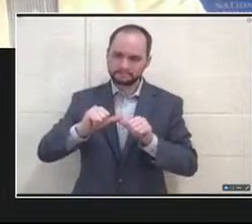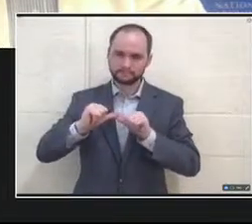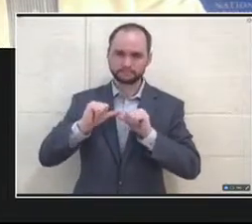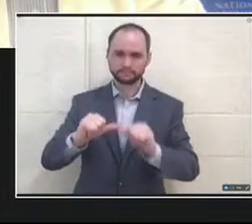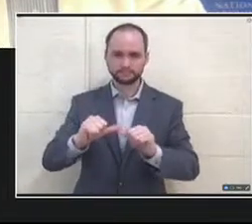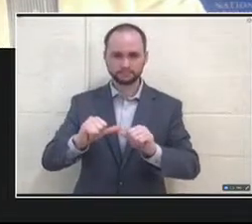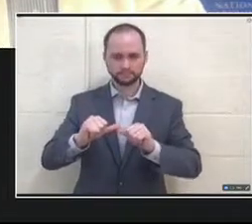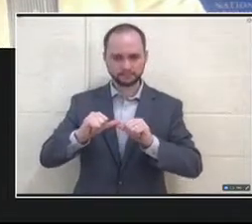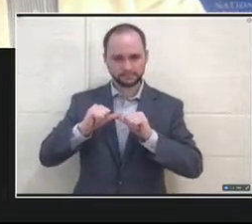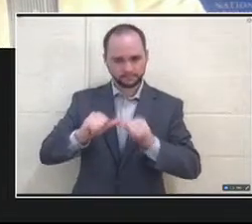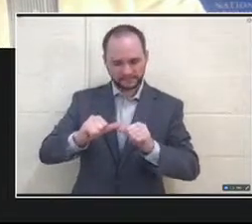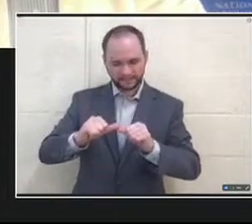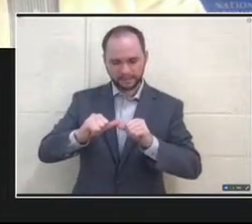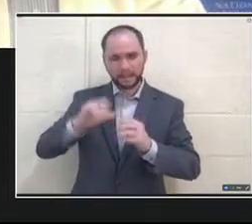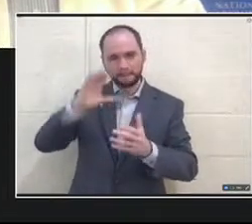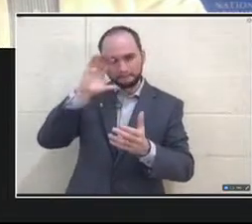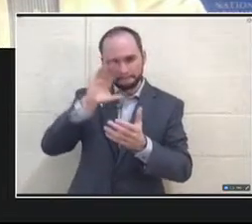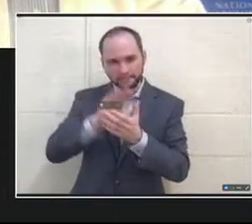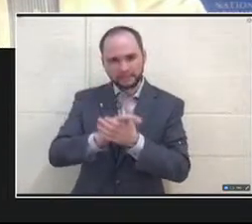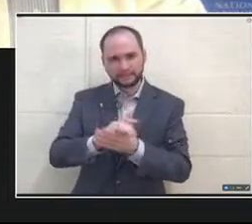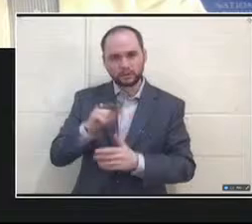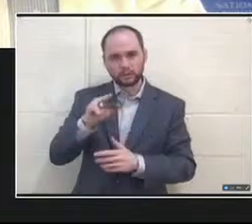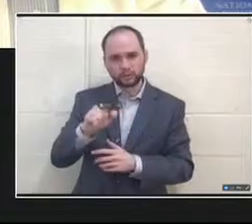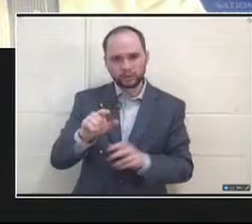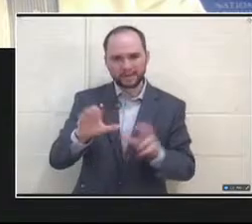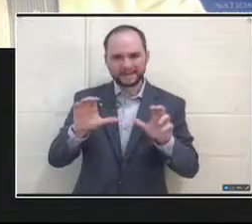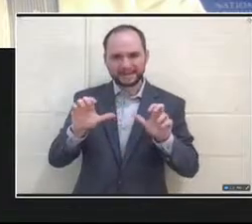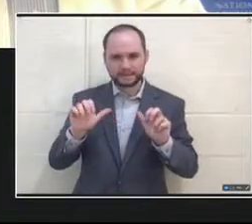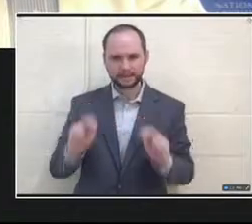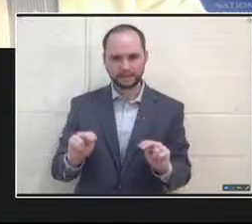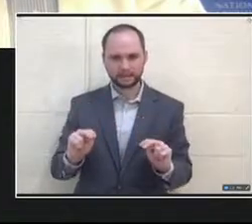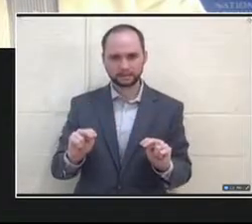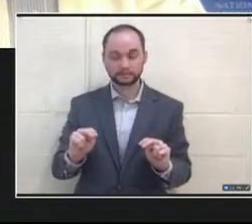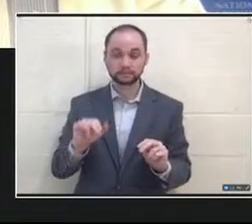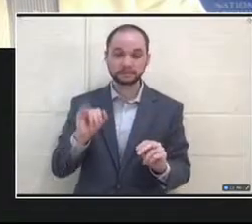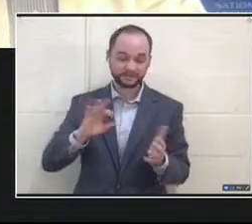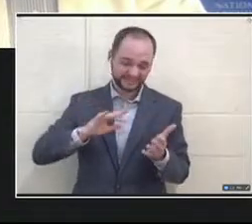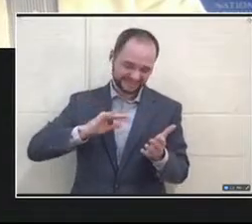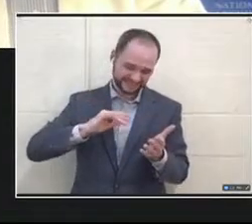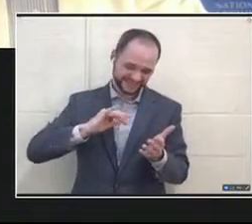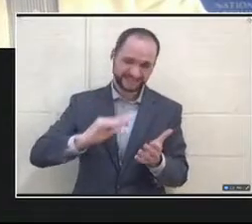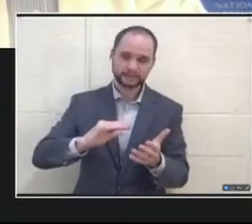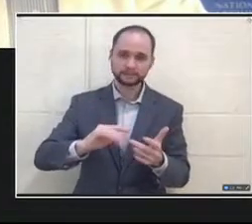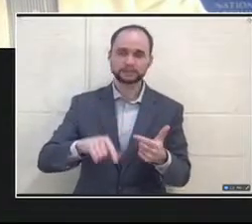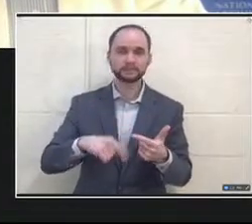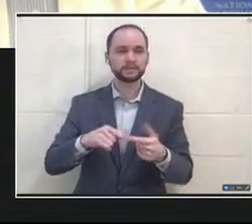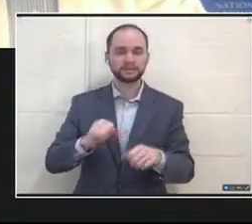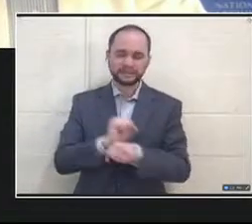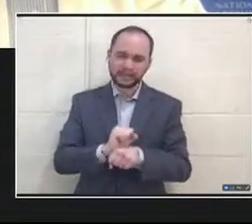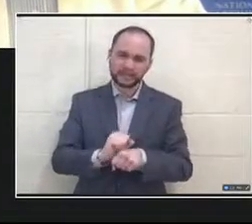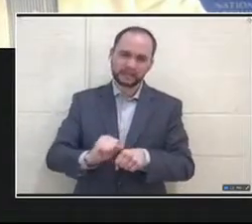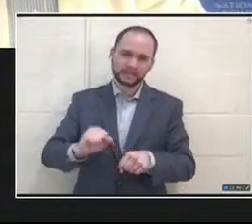to be done. If they study hard enough, if they work hard enough and long enough and if they